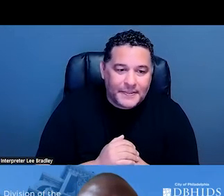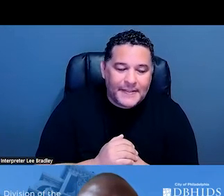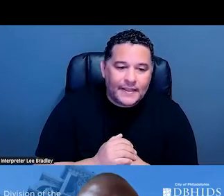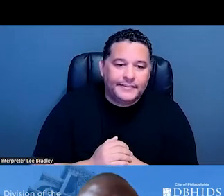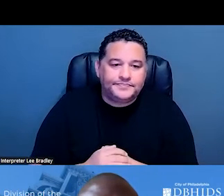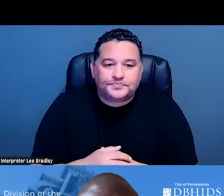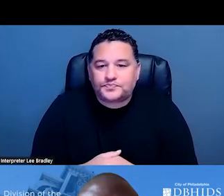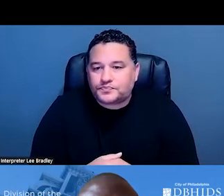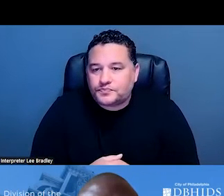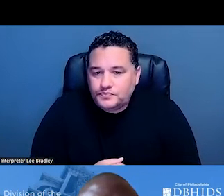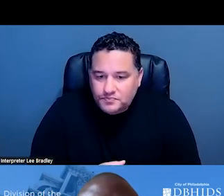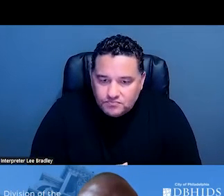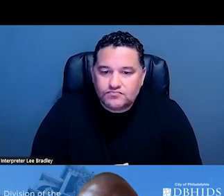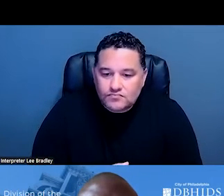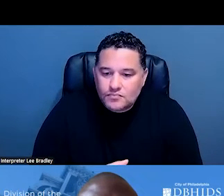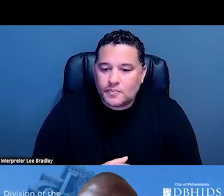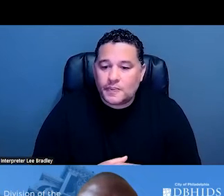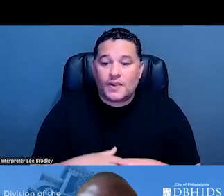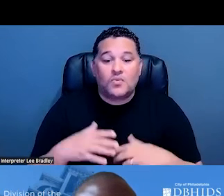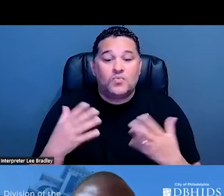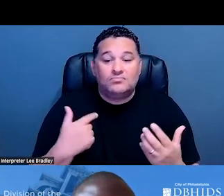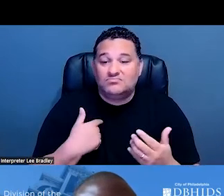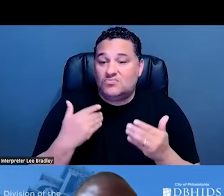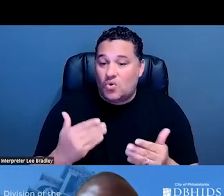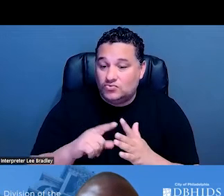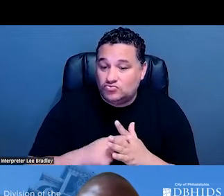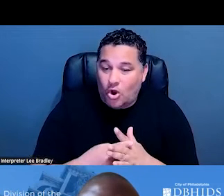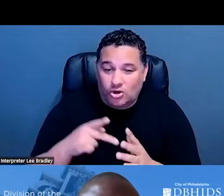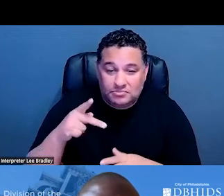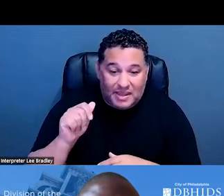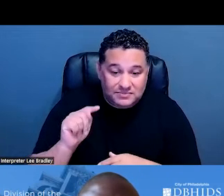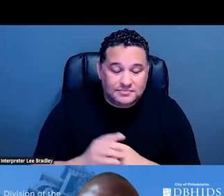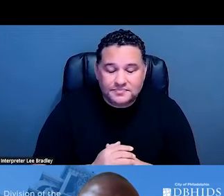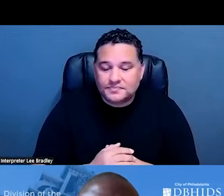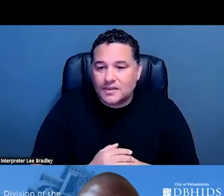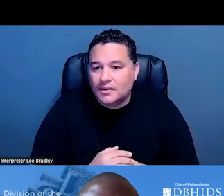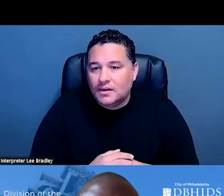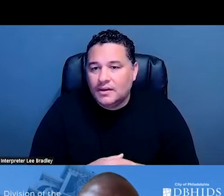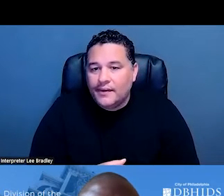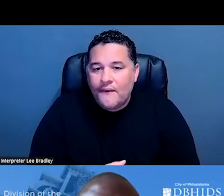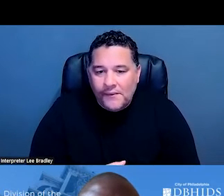THE DISCUSSION. TAKE IT AWAY.